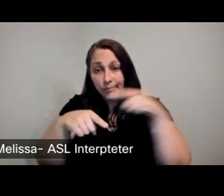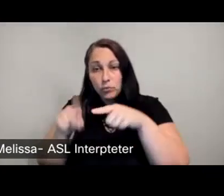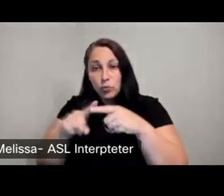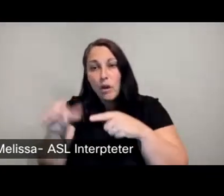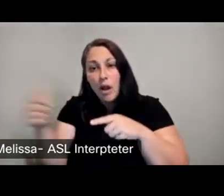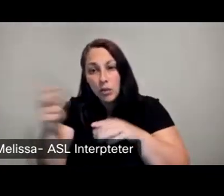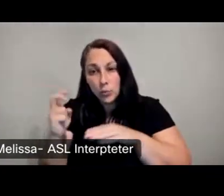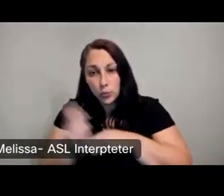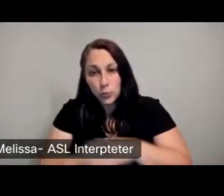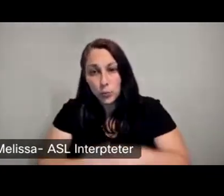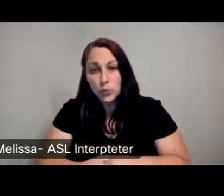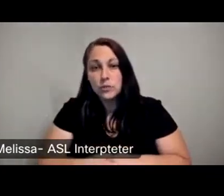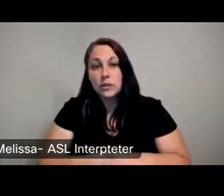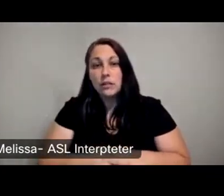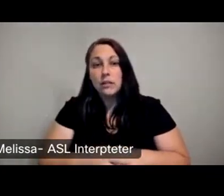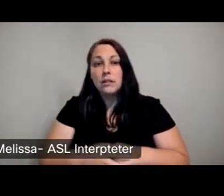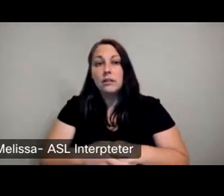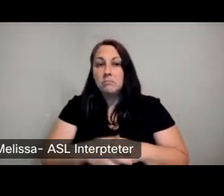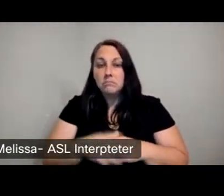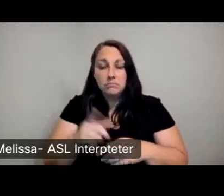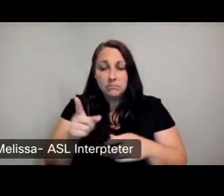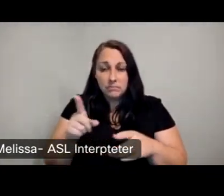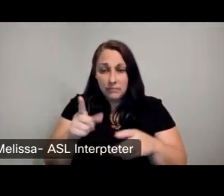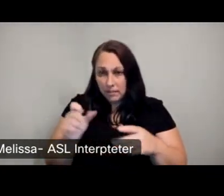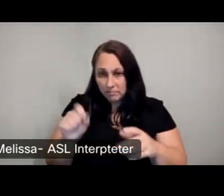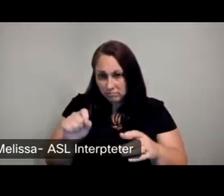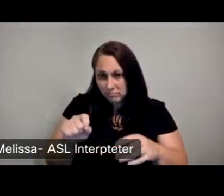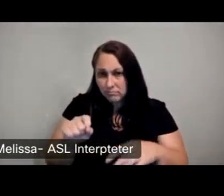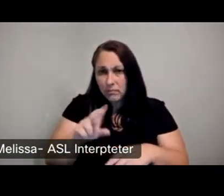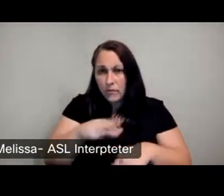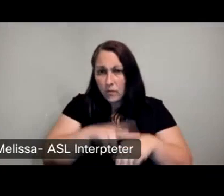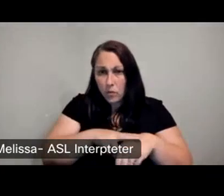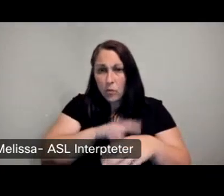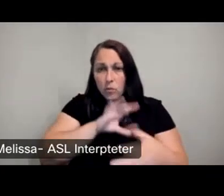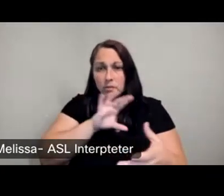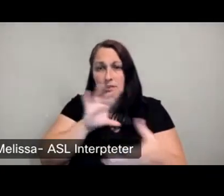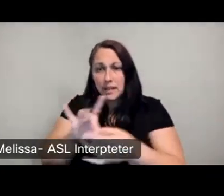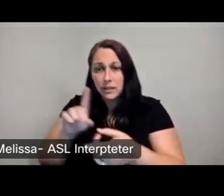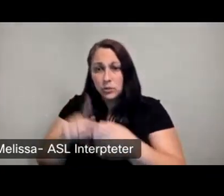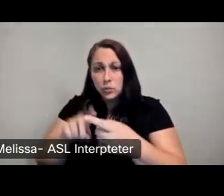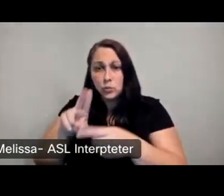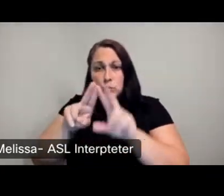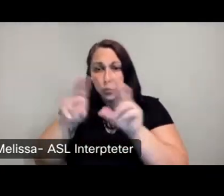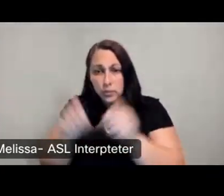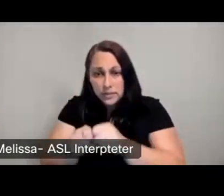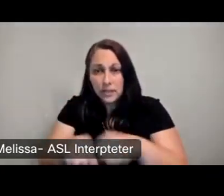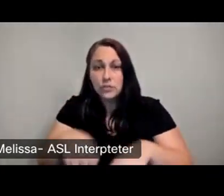uh unionization and the other across the river meaning um going uh West